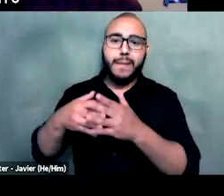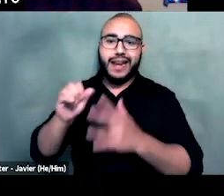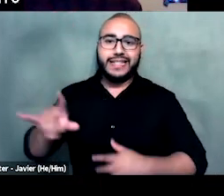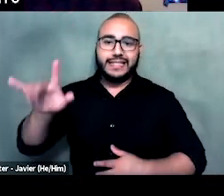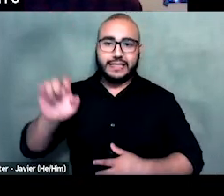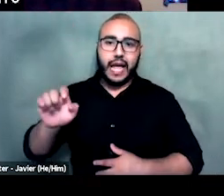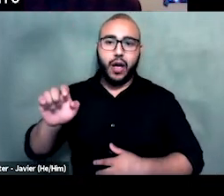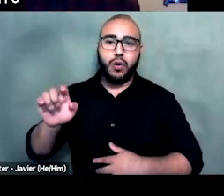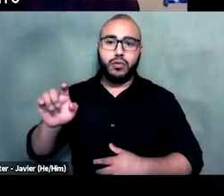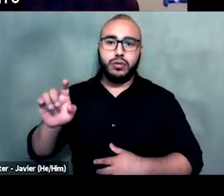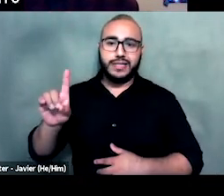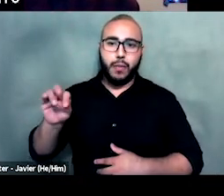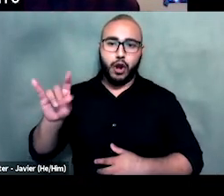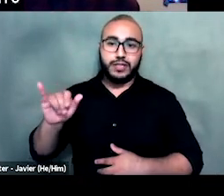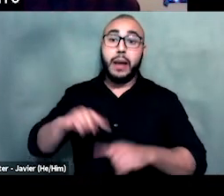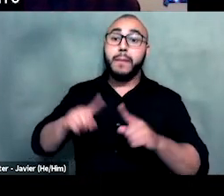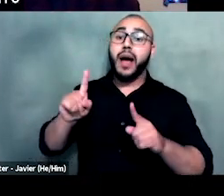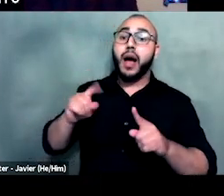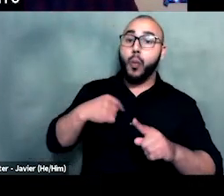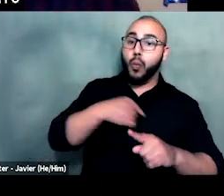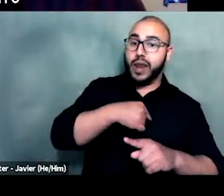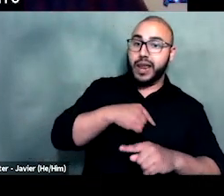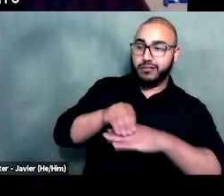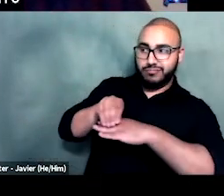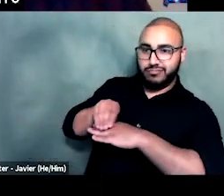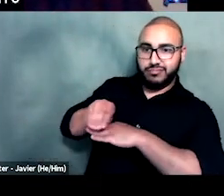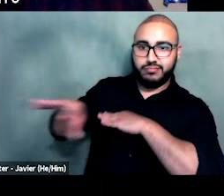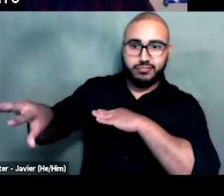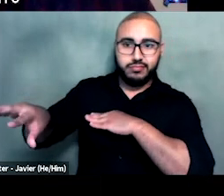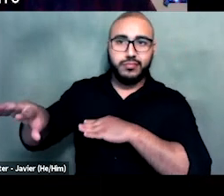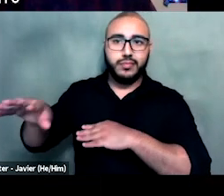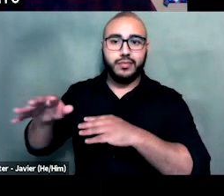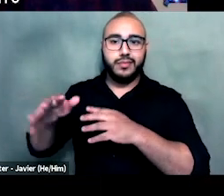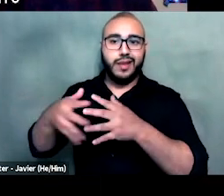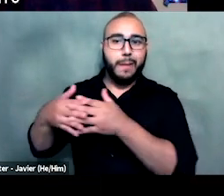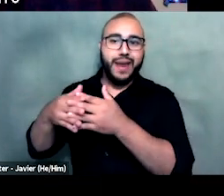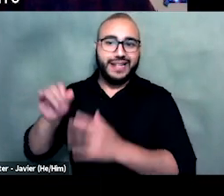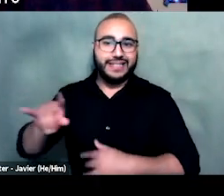influenced our founding fathers in the creation of American style democracy. So I